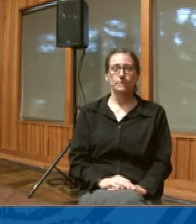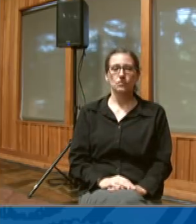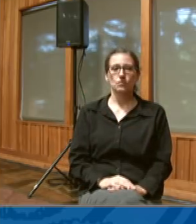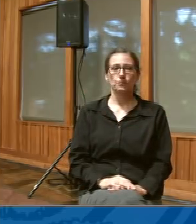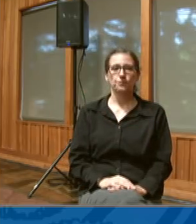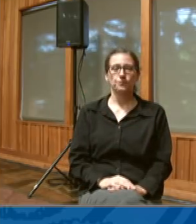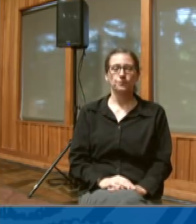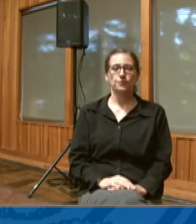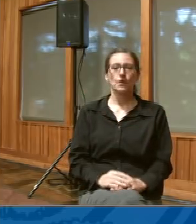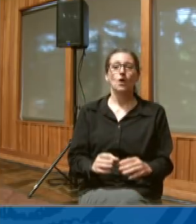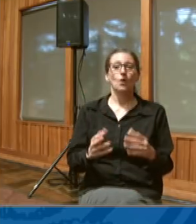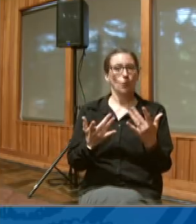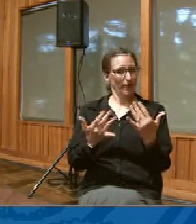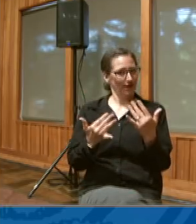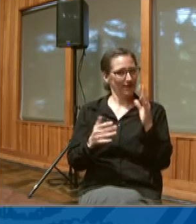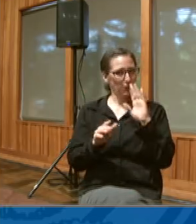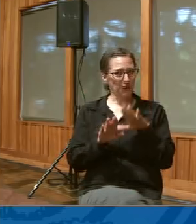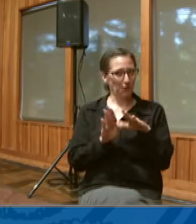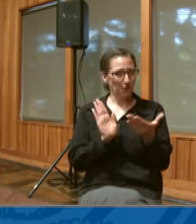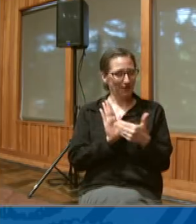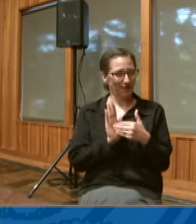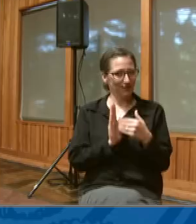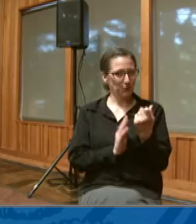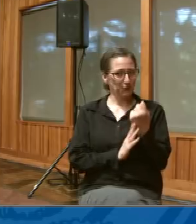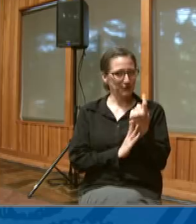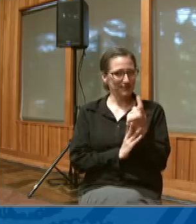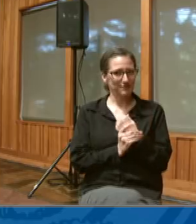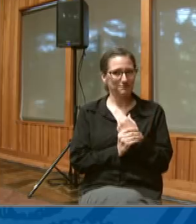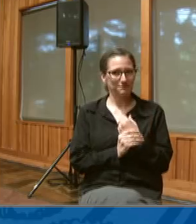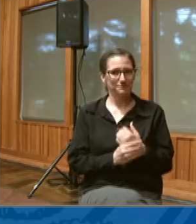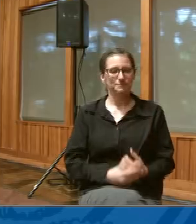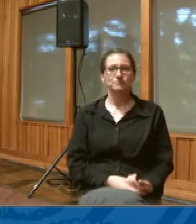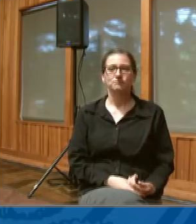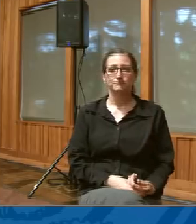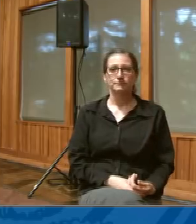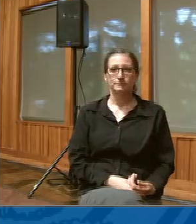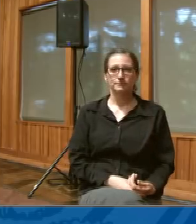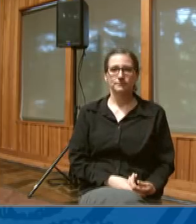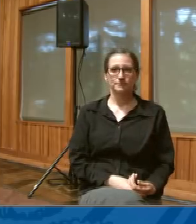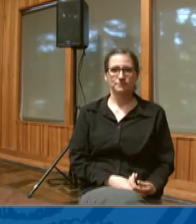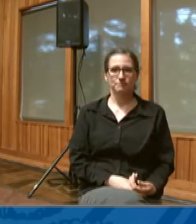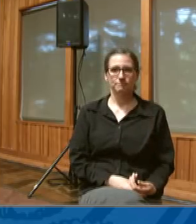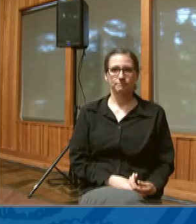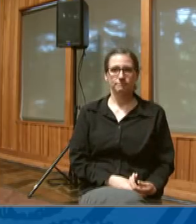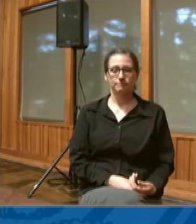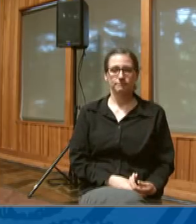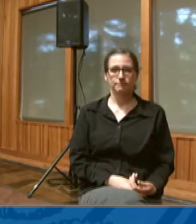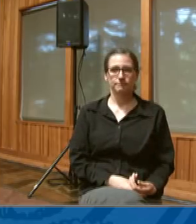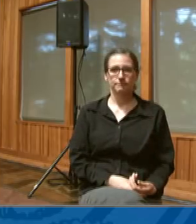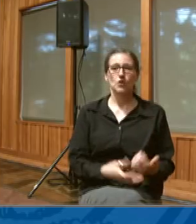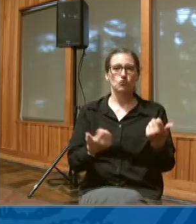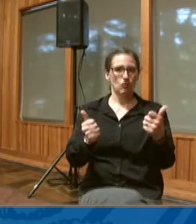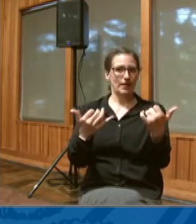WE'RE ALL DONE. OTHER, GUYS. >> IT'S GOING TO OPEN ANY SECOND